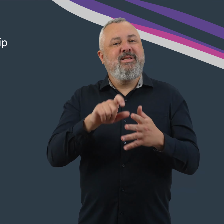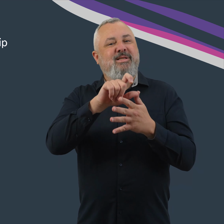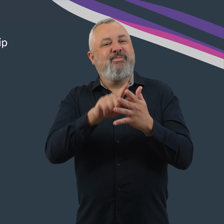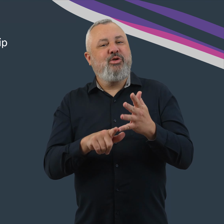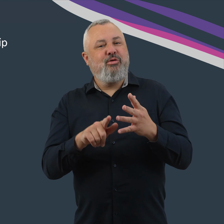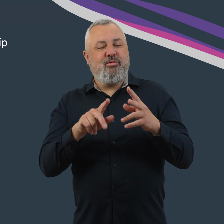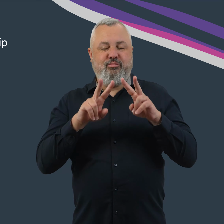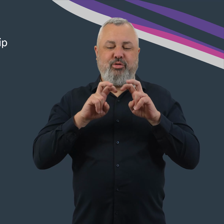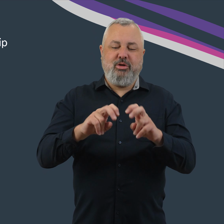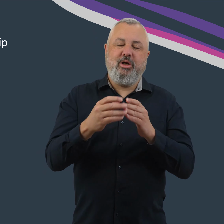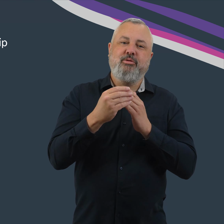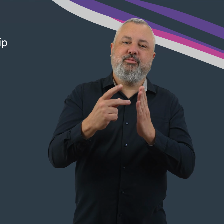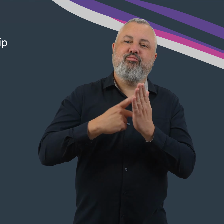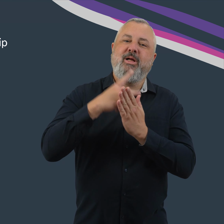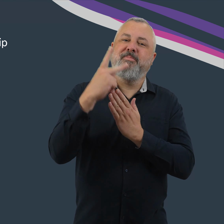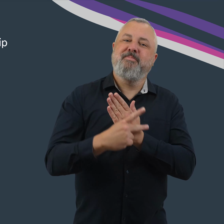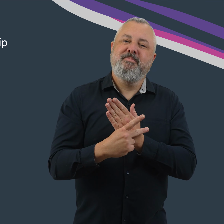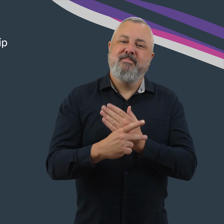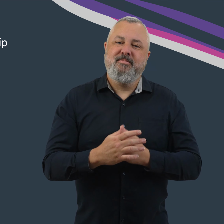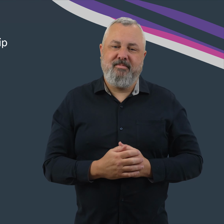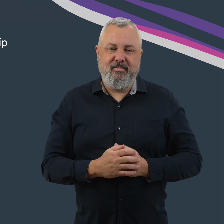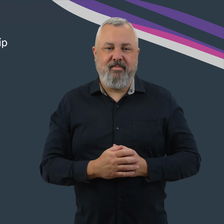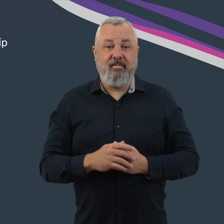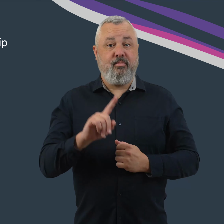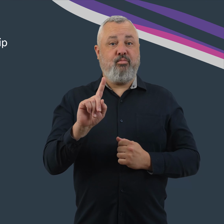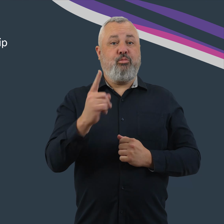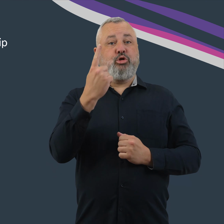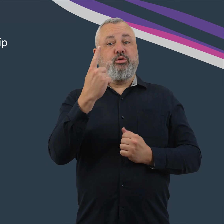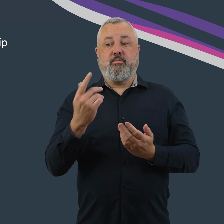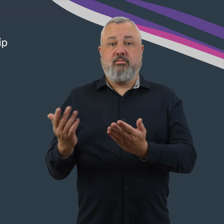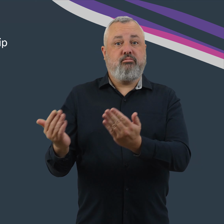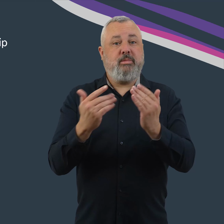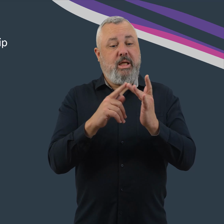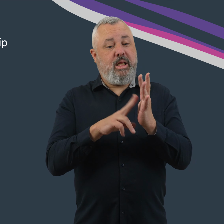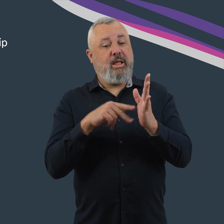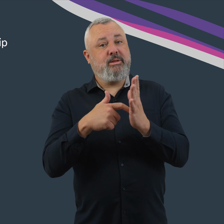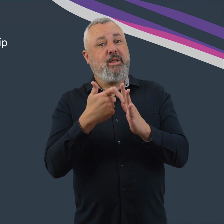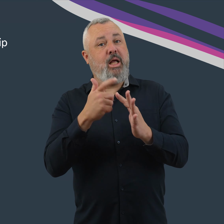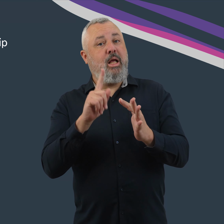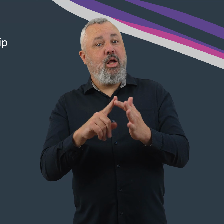Disability Research Leadership Program. Our first intake of the Disability Research Leadership Program,